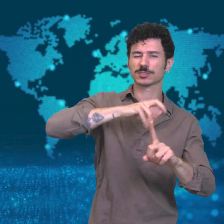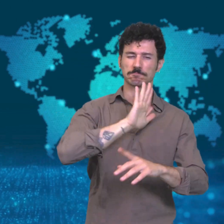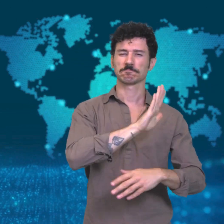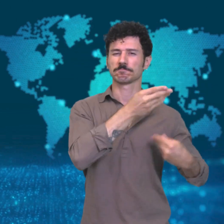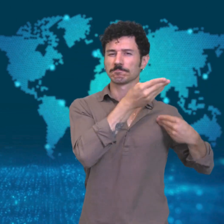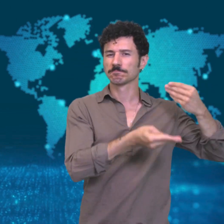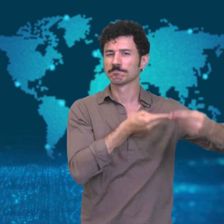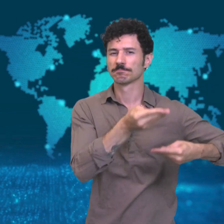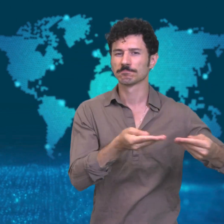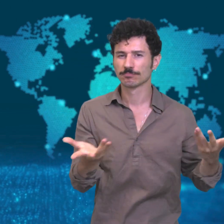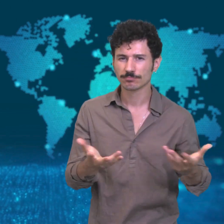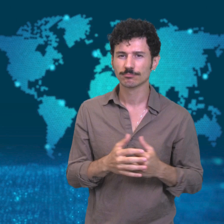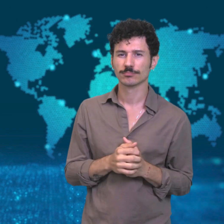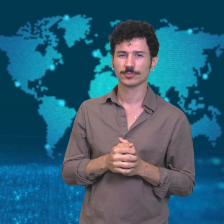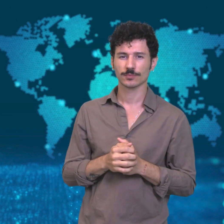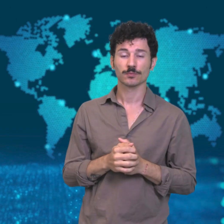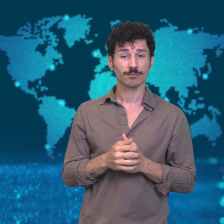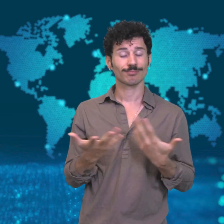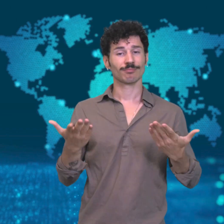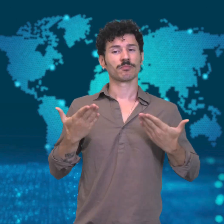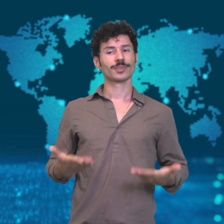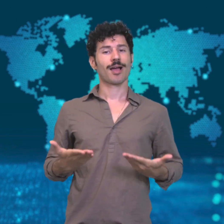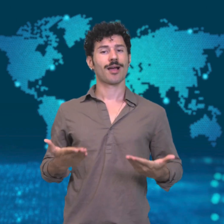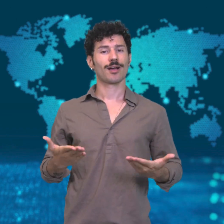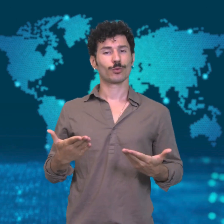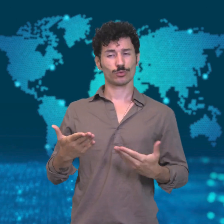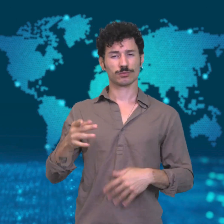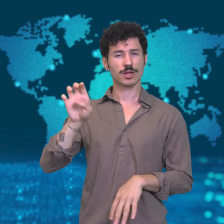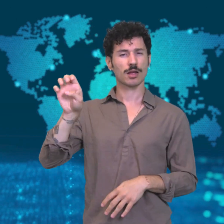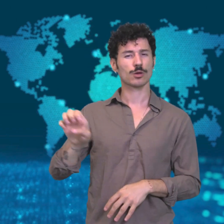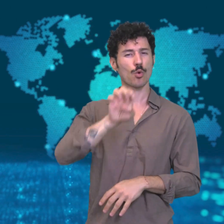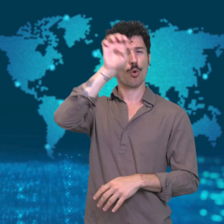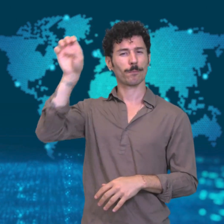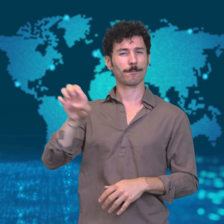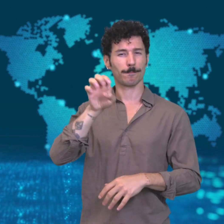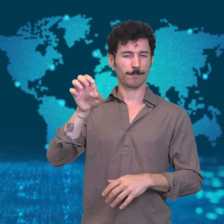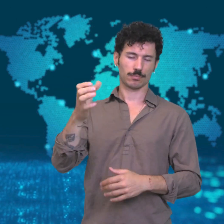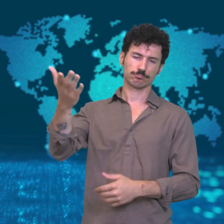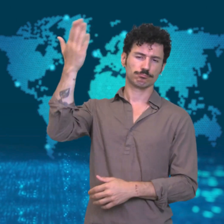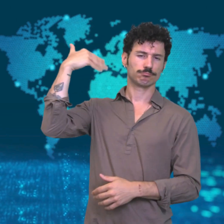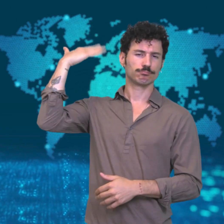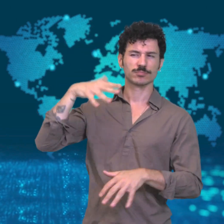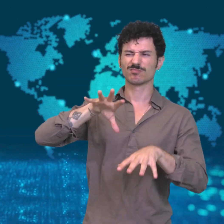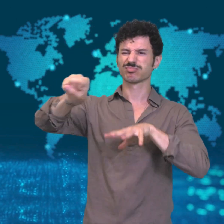Returning art and religious objects taken by European